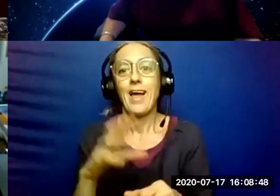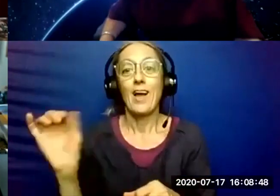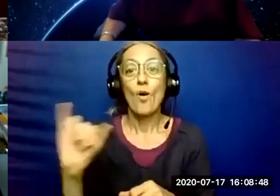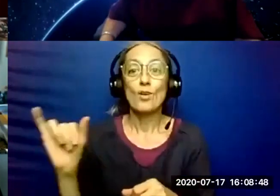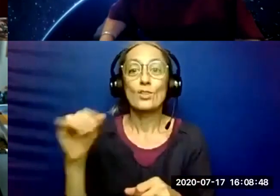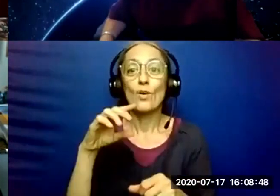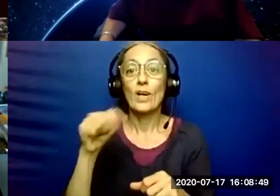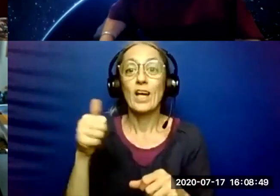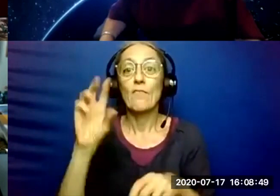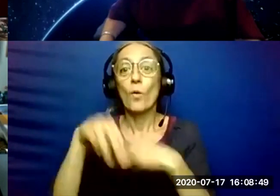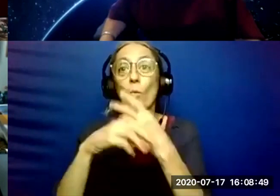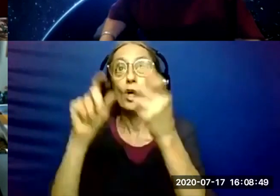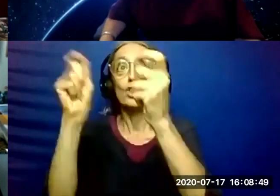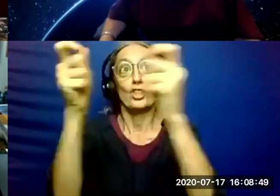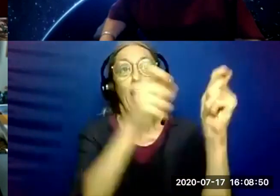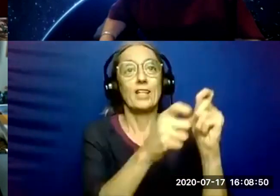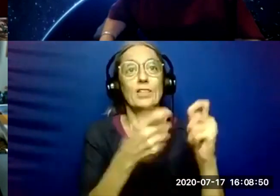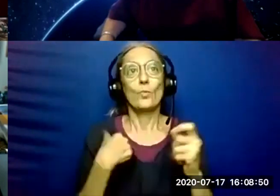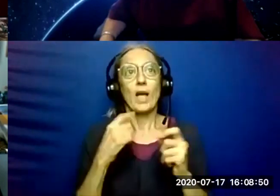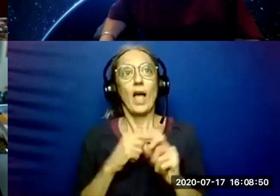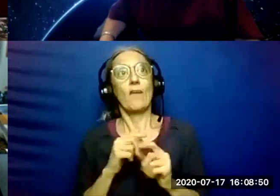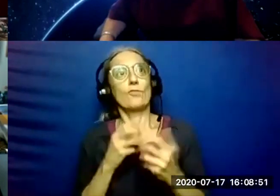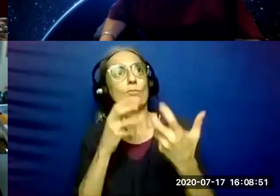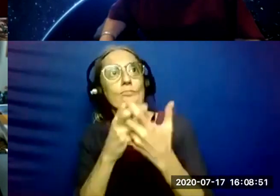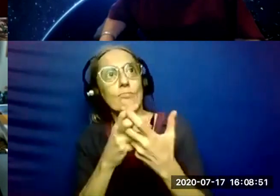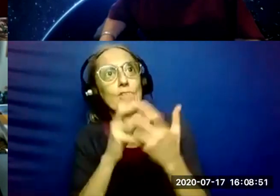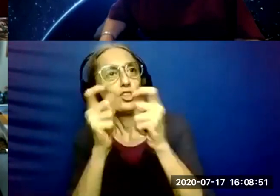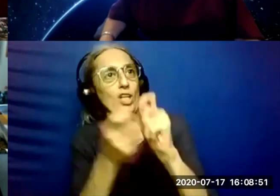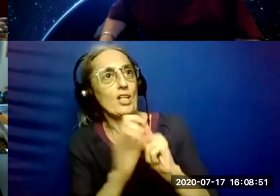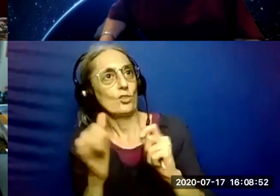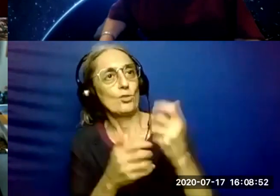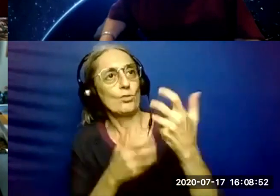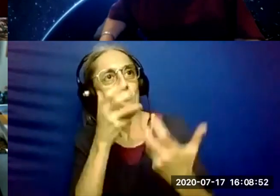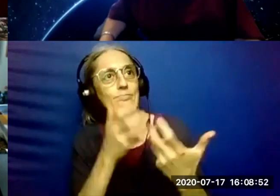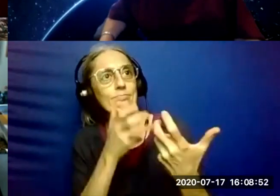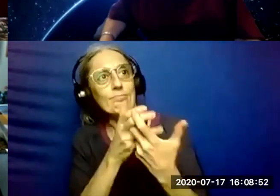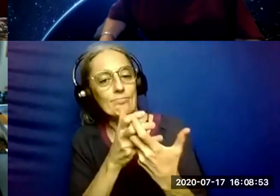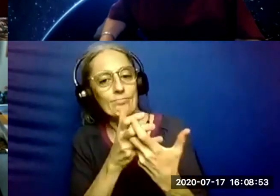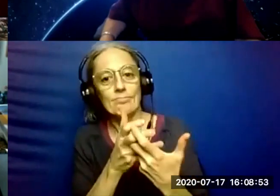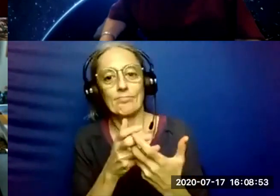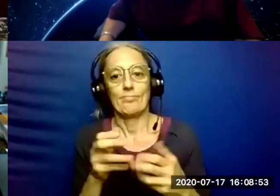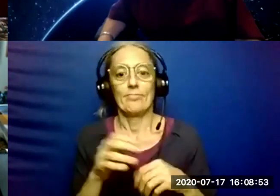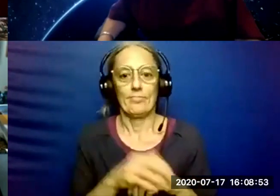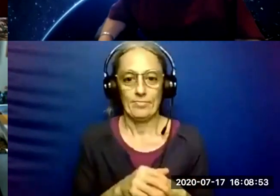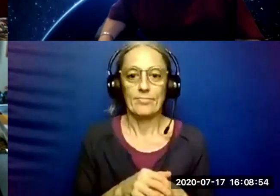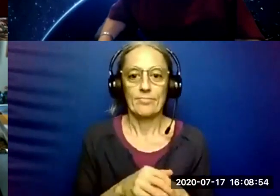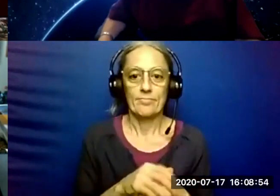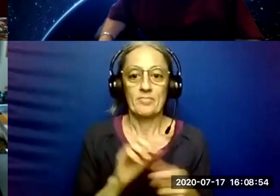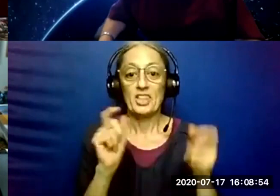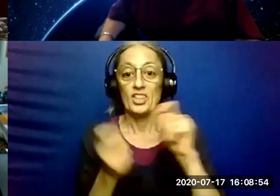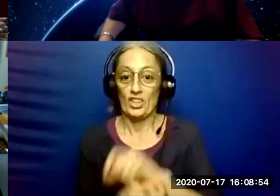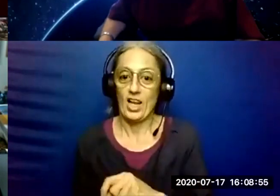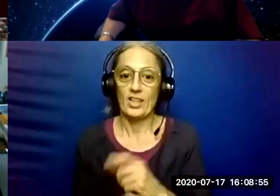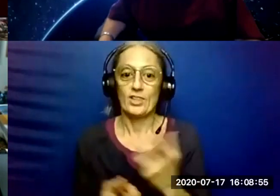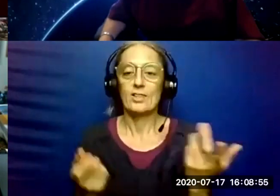Especially changes of the human, societal, and global magnitude